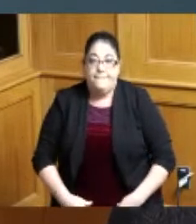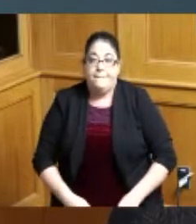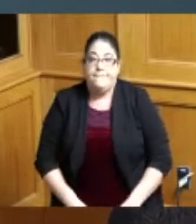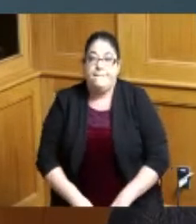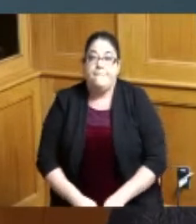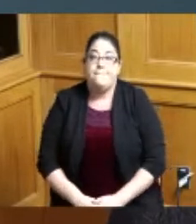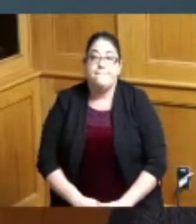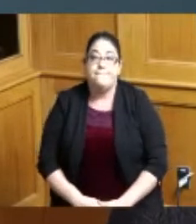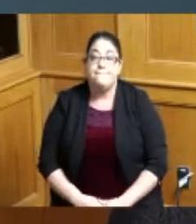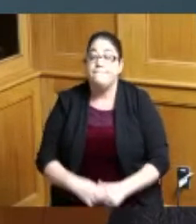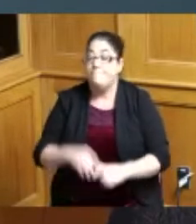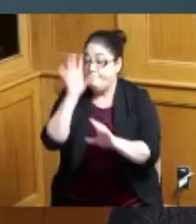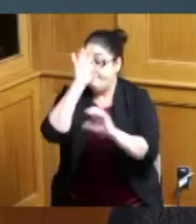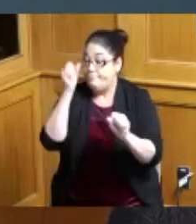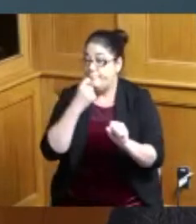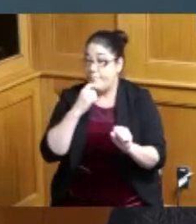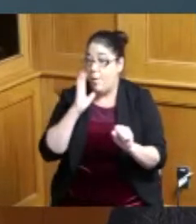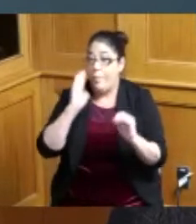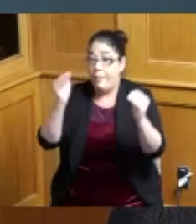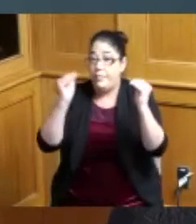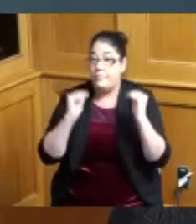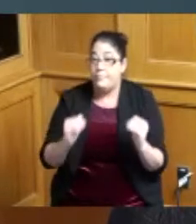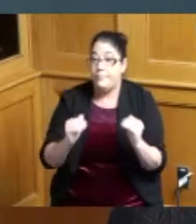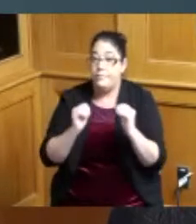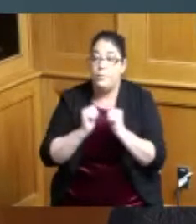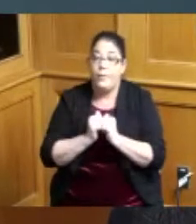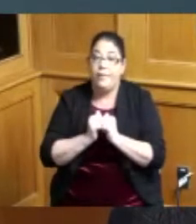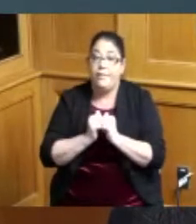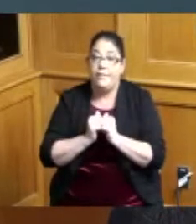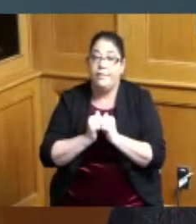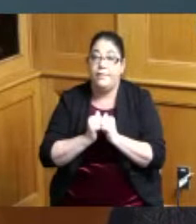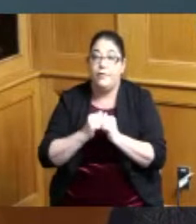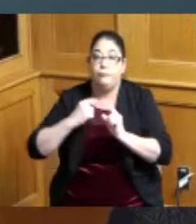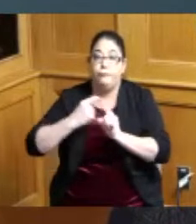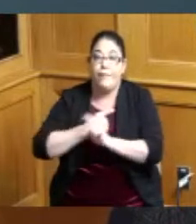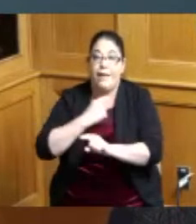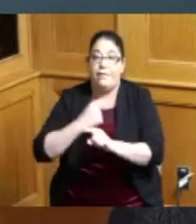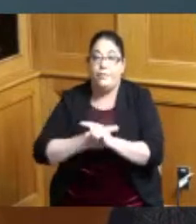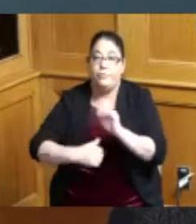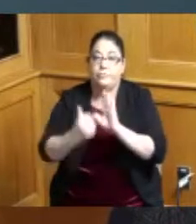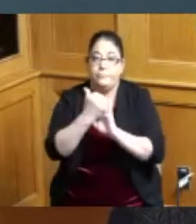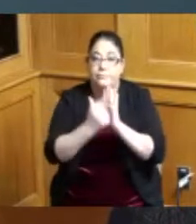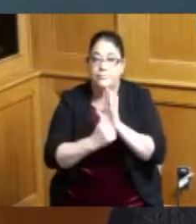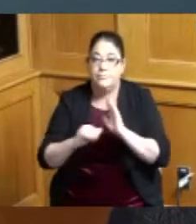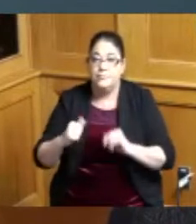so we'll move forward to our regular agenda